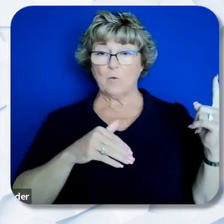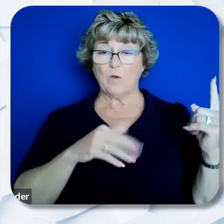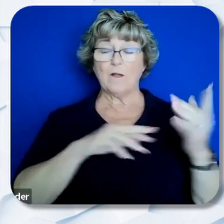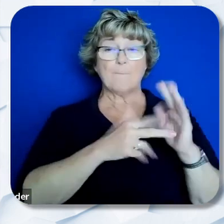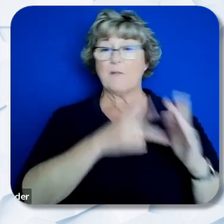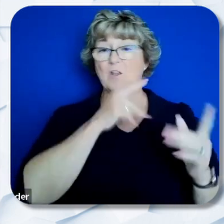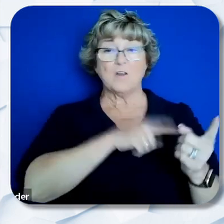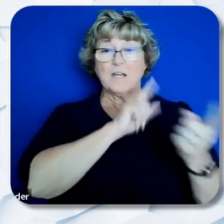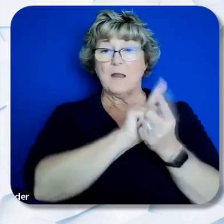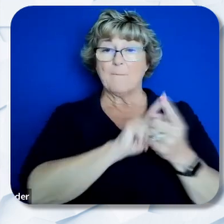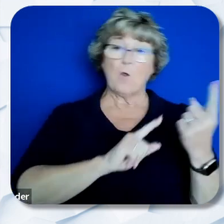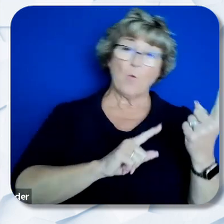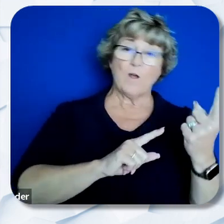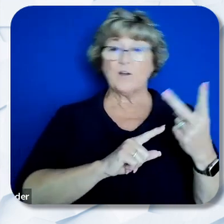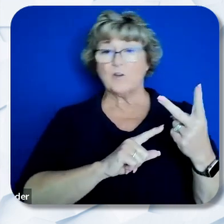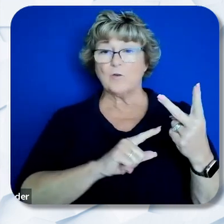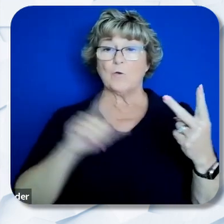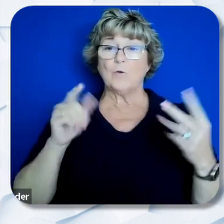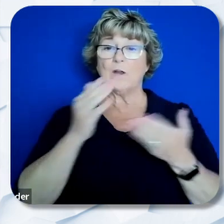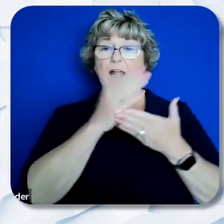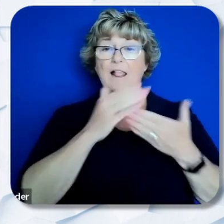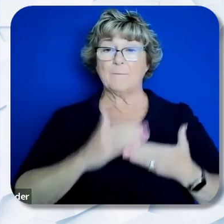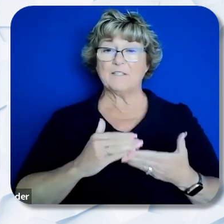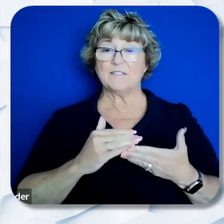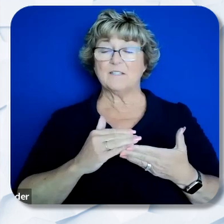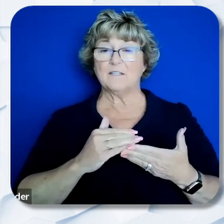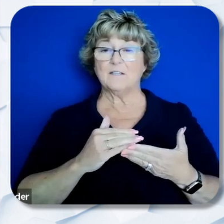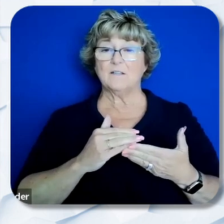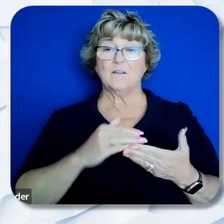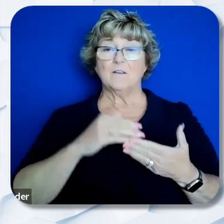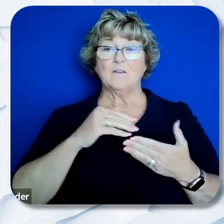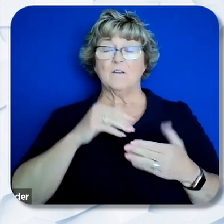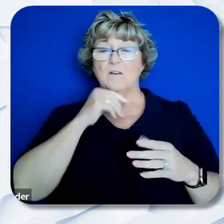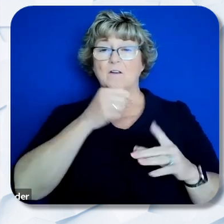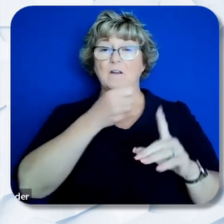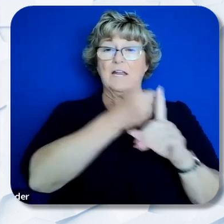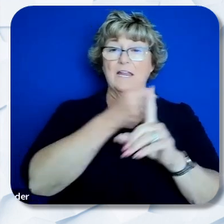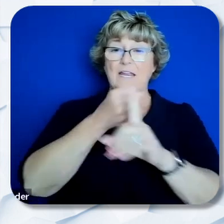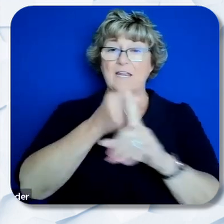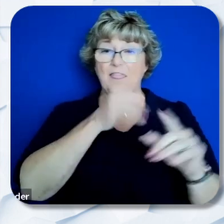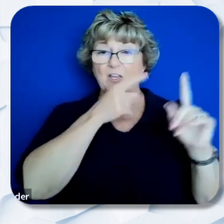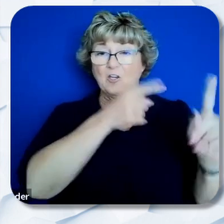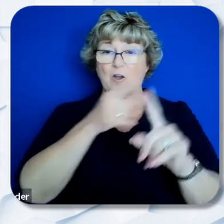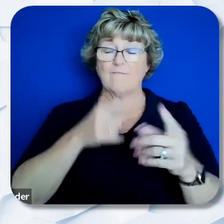meeting one or two elements. You're not hitting the targets for one or two elements. Targeted